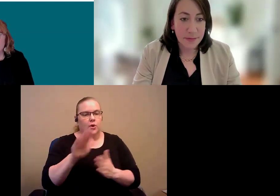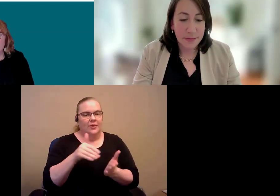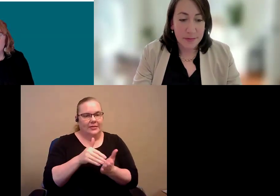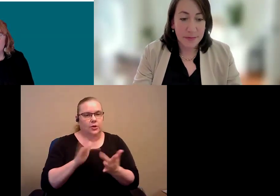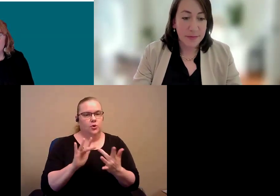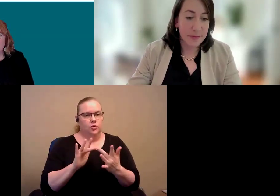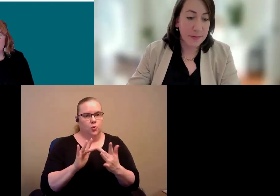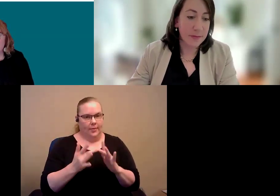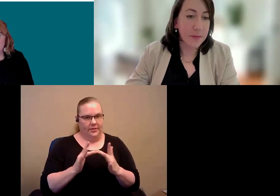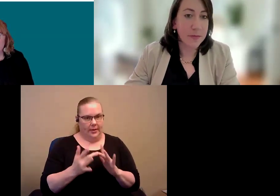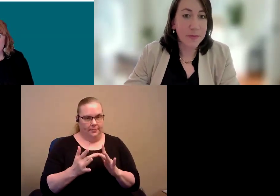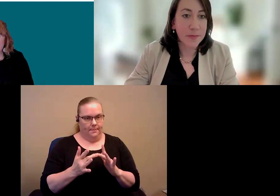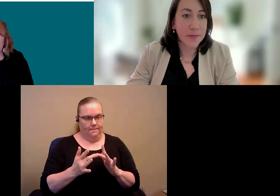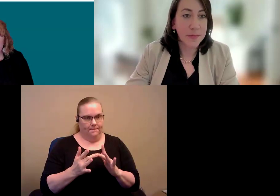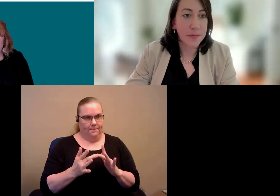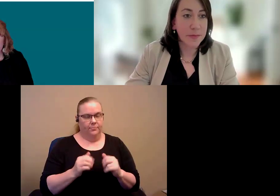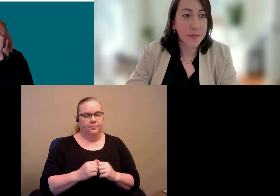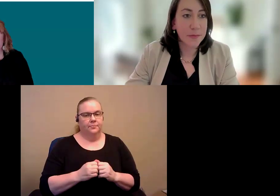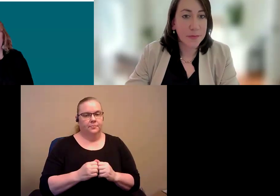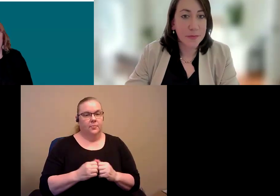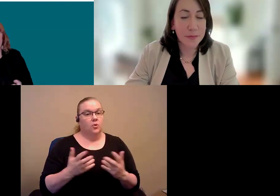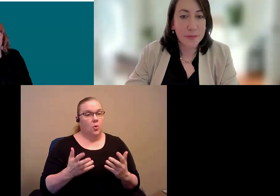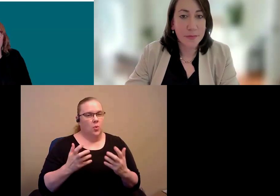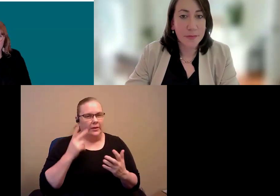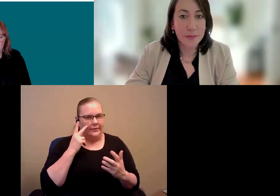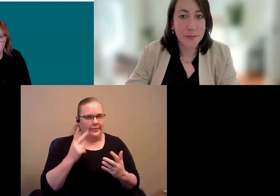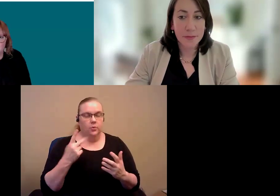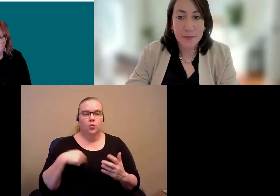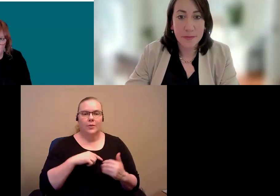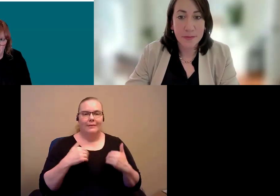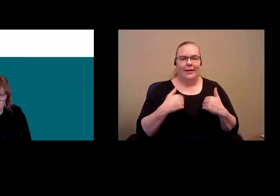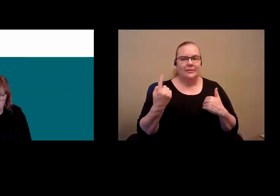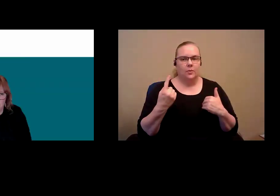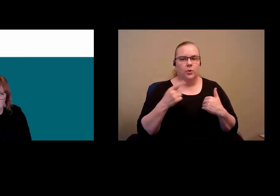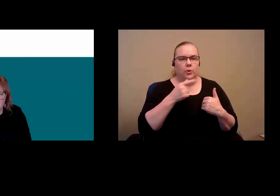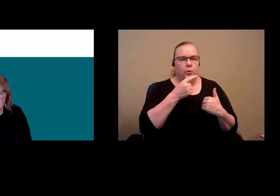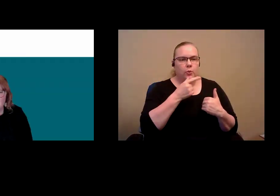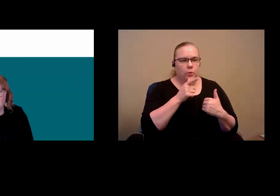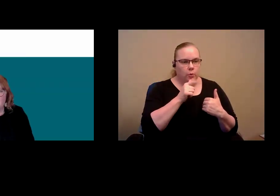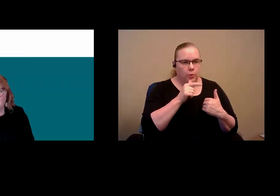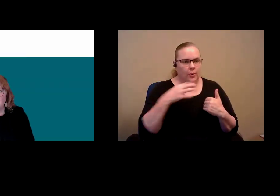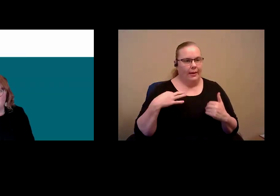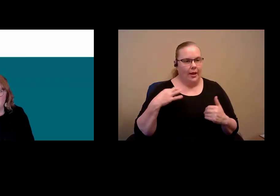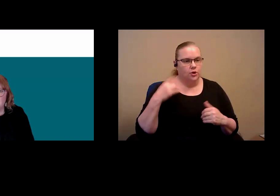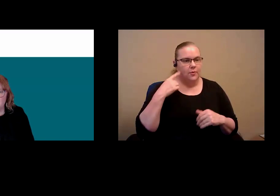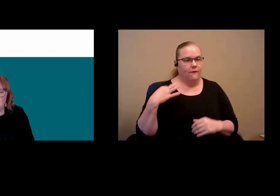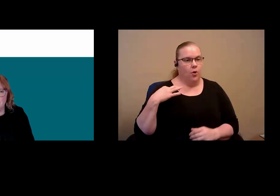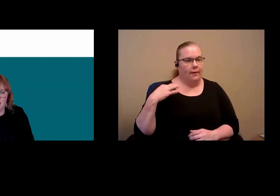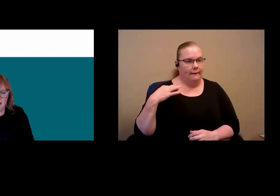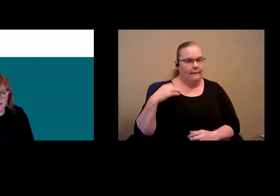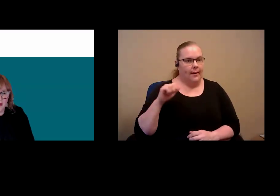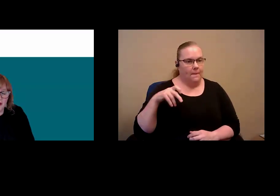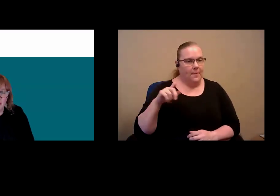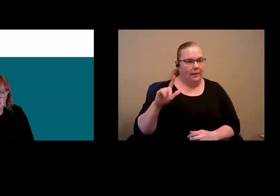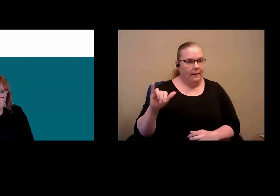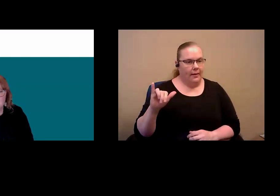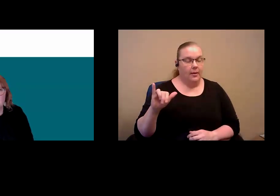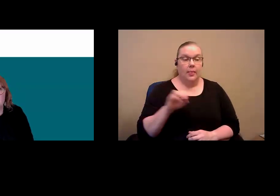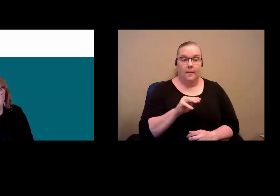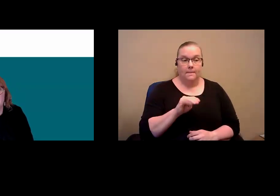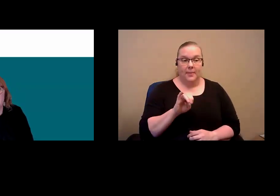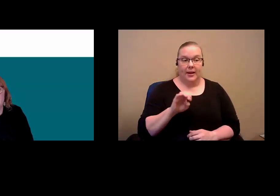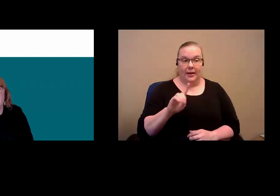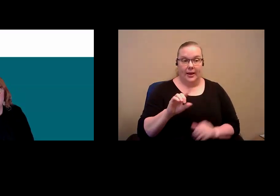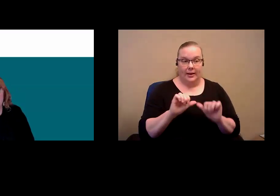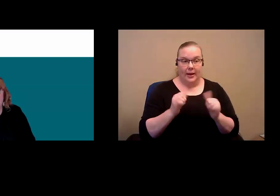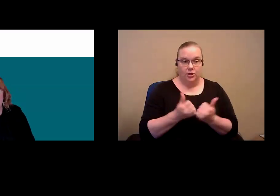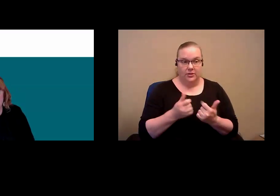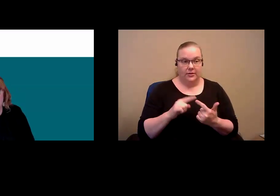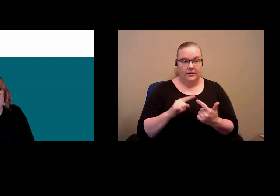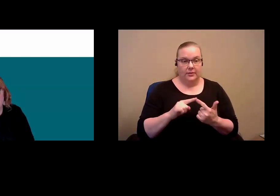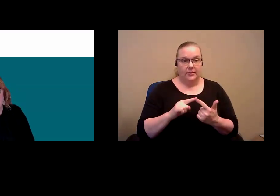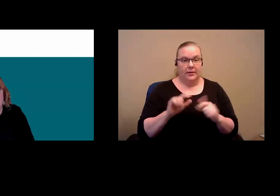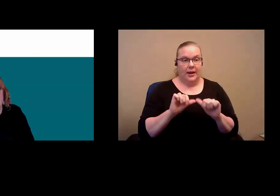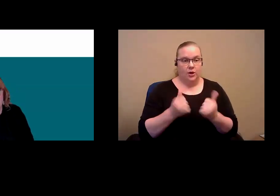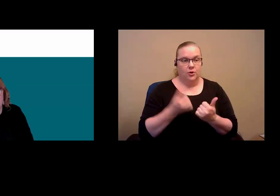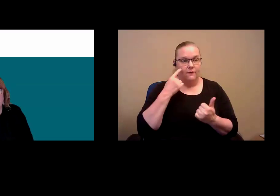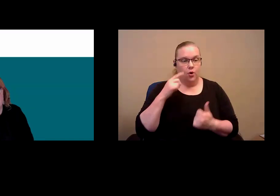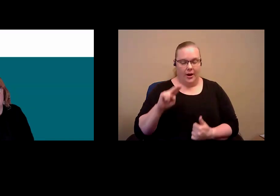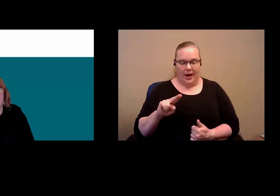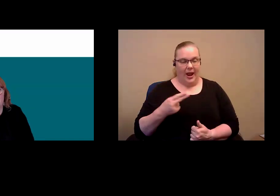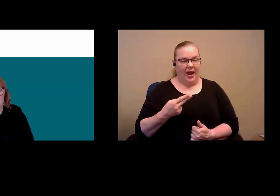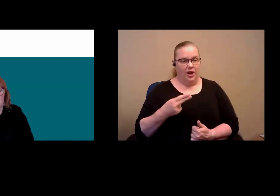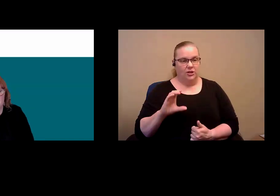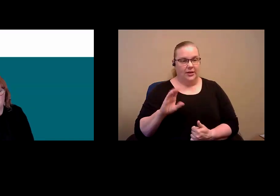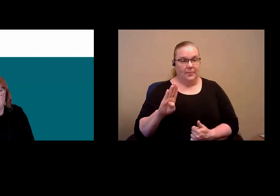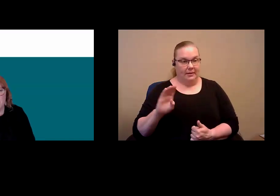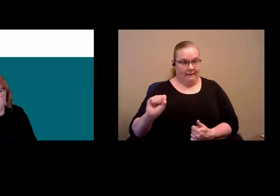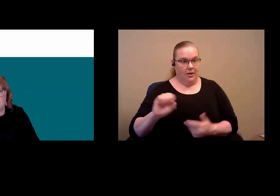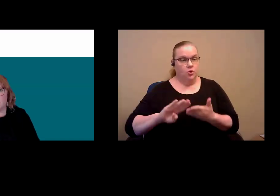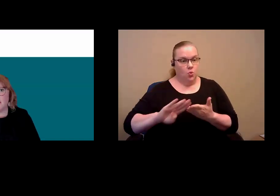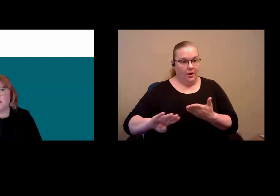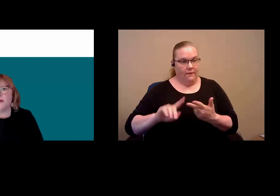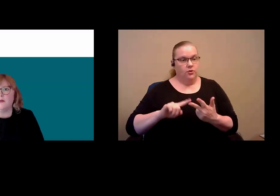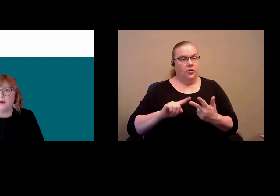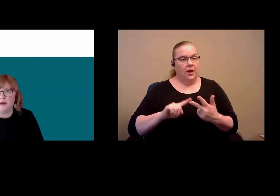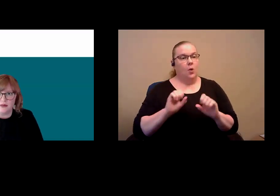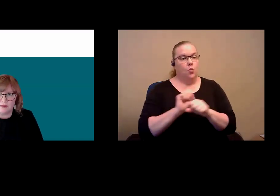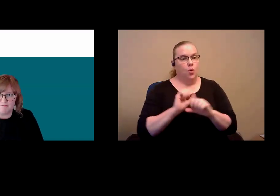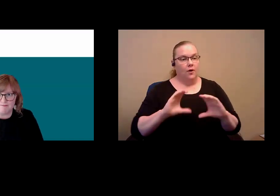So wanted to see. Oh, we had somebody ask about who's eligible to apply, and just wanted to reiterate that the Medicaid agency, the agencies responsible for HCBS waivers, and workforce agencies are all required partners.